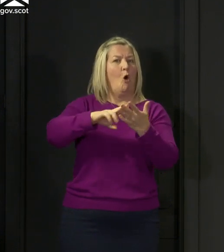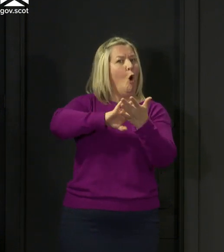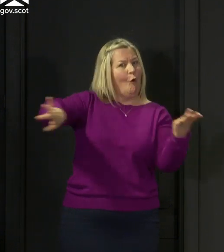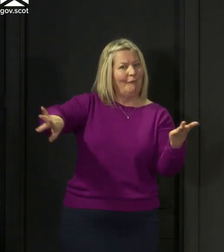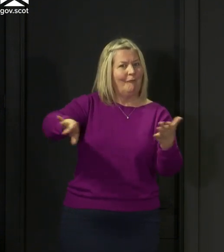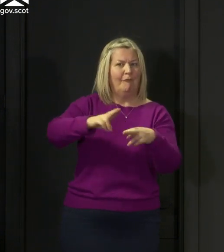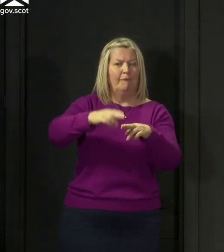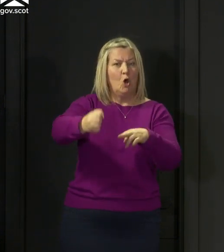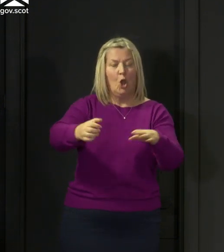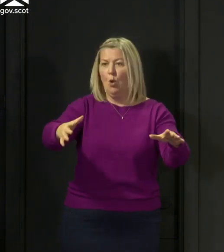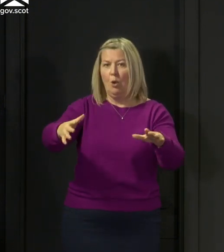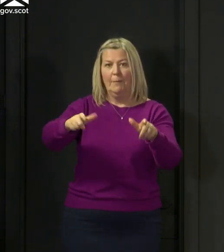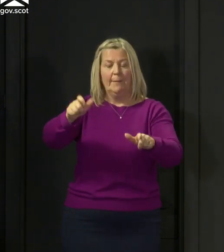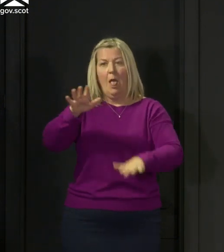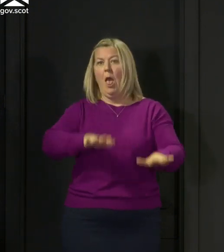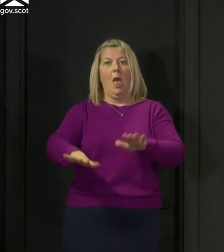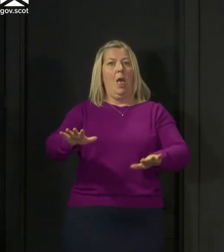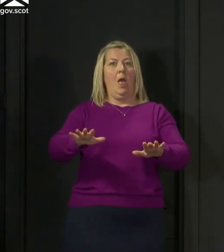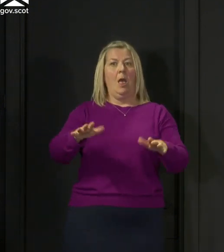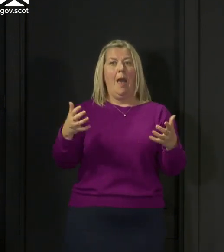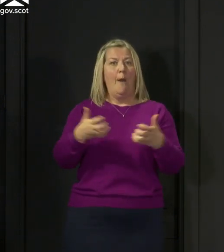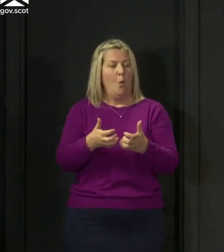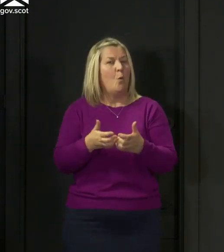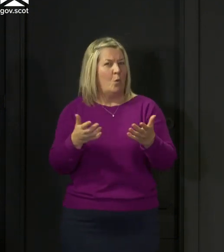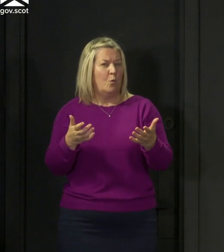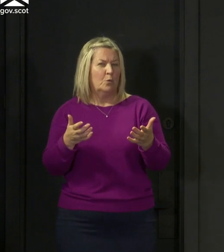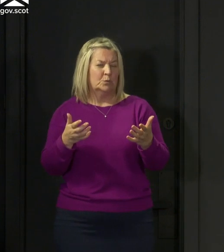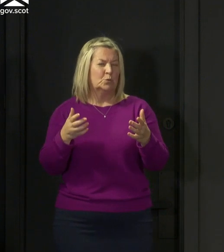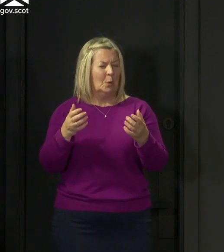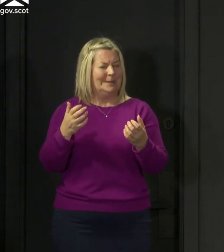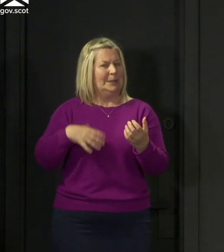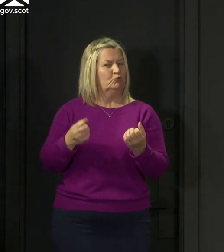different timelines, these schemes have to recognise that as well. I suppose the one